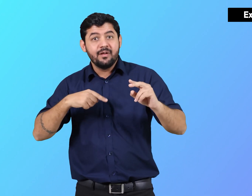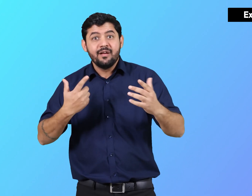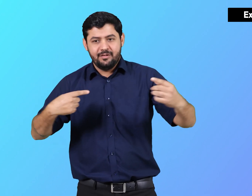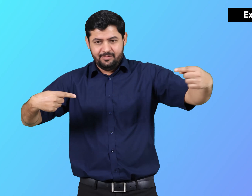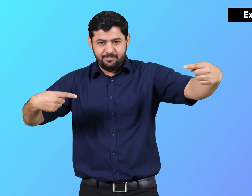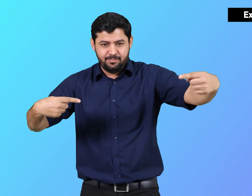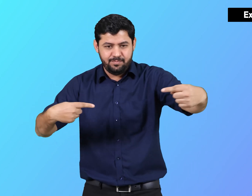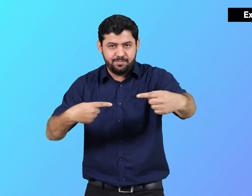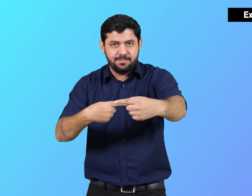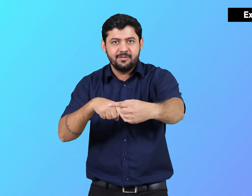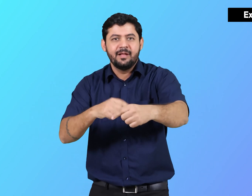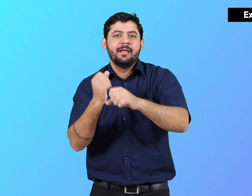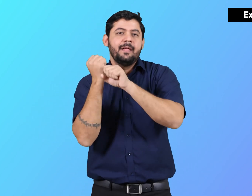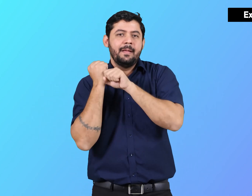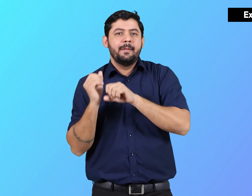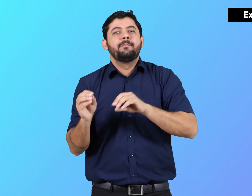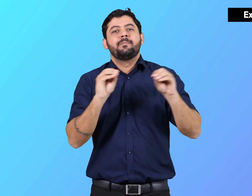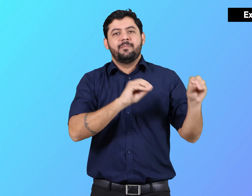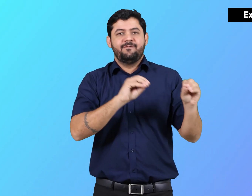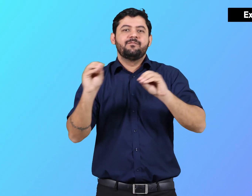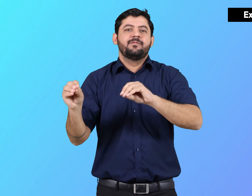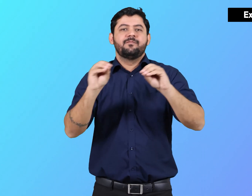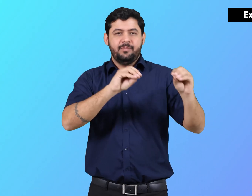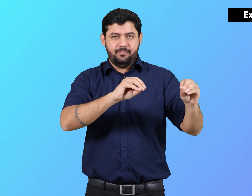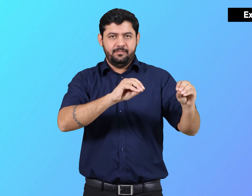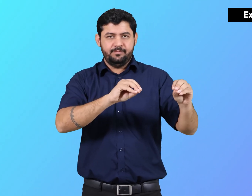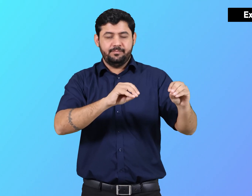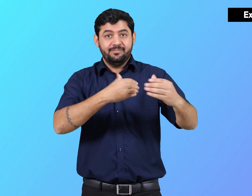He put the poles through the rings on each side of the Box to carry it.